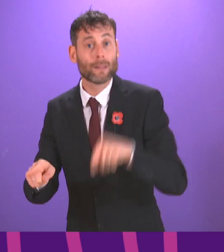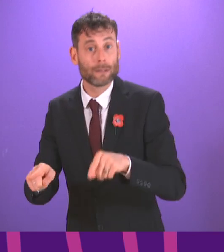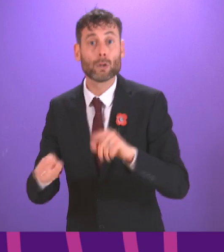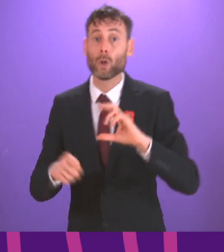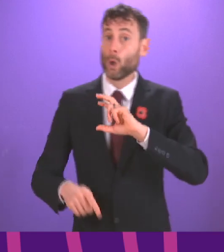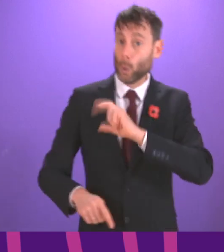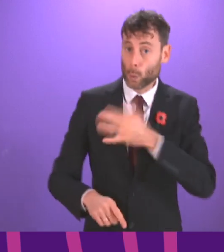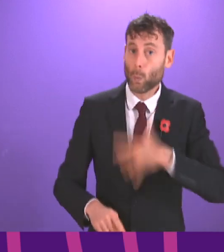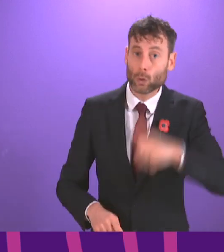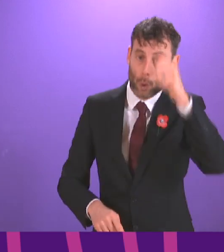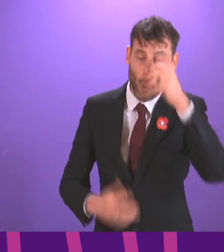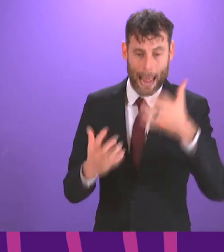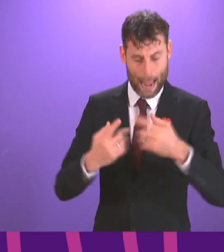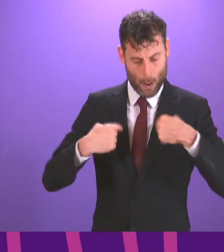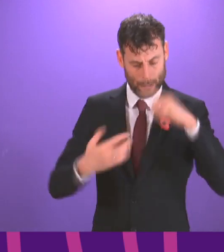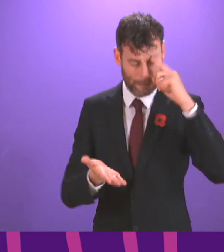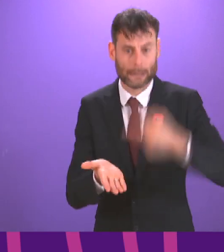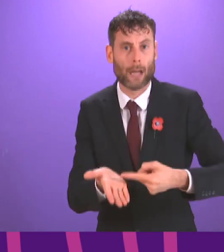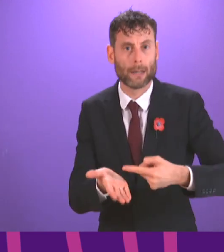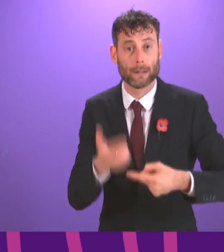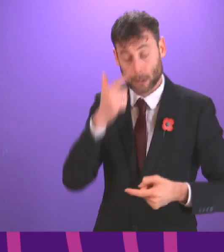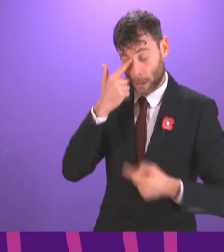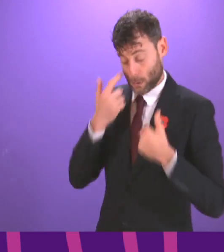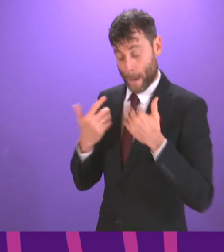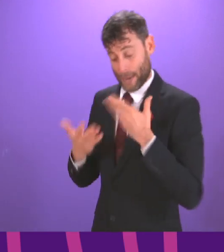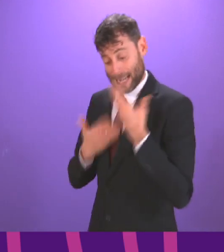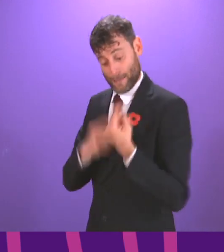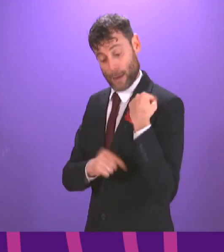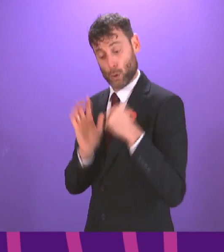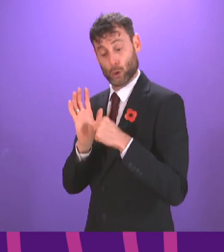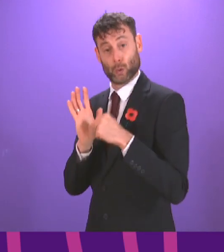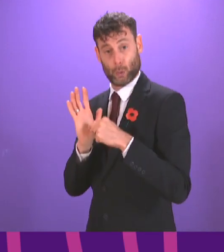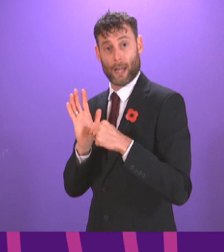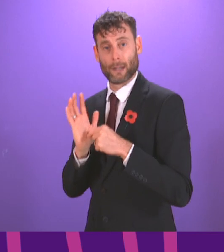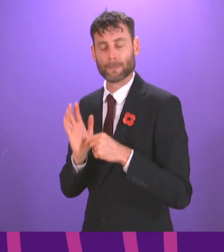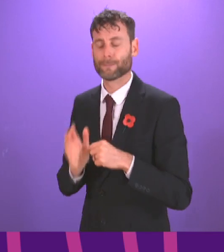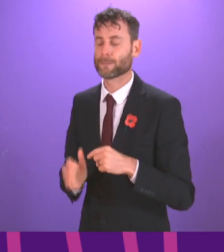I said on Tuesday that although—for reasons that we explained—we were not able to vote